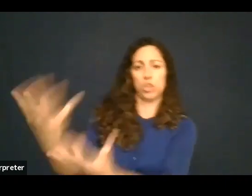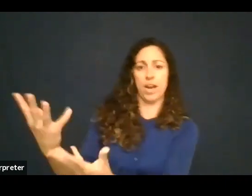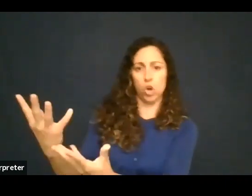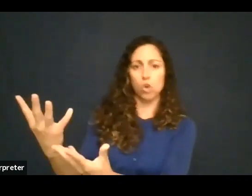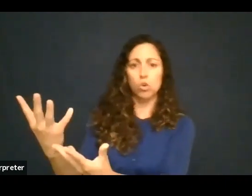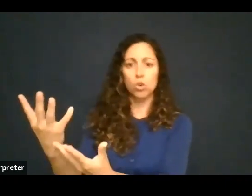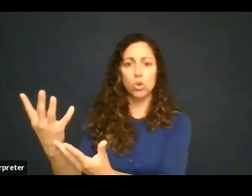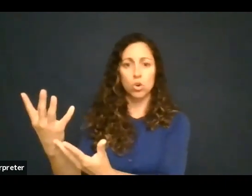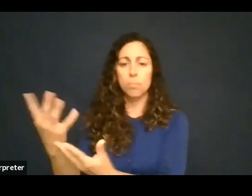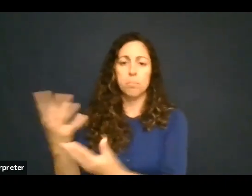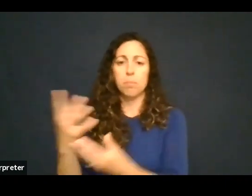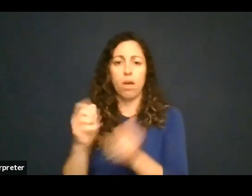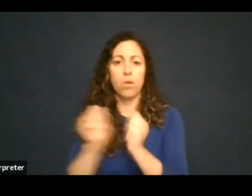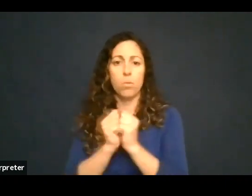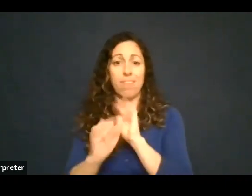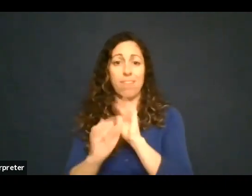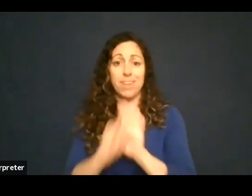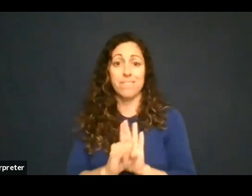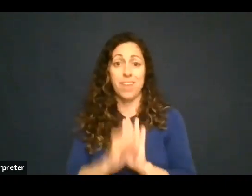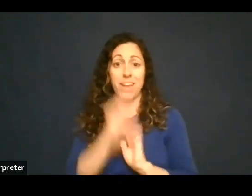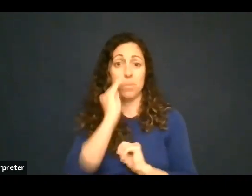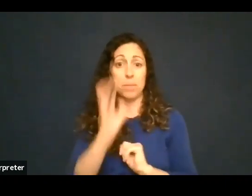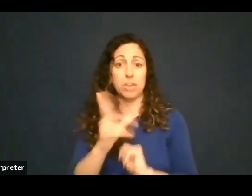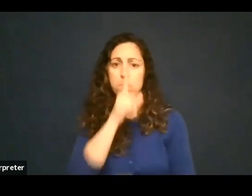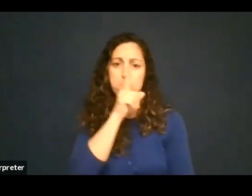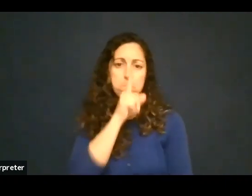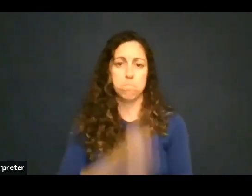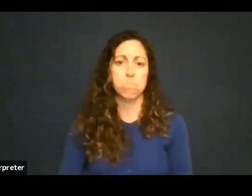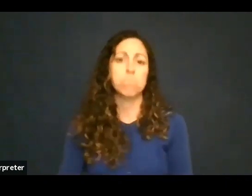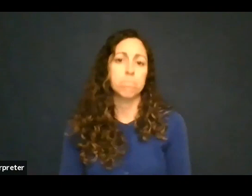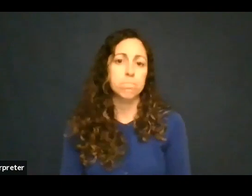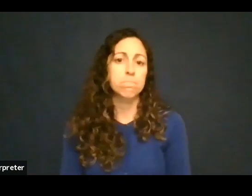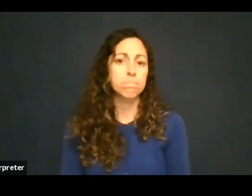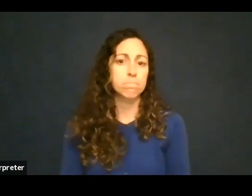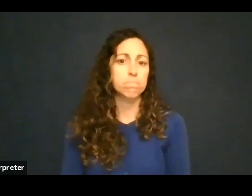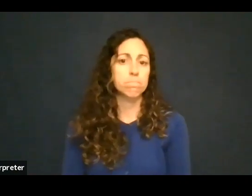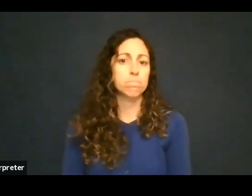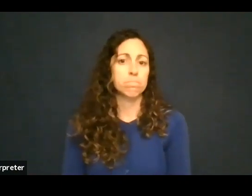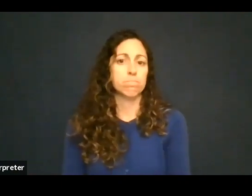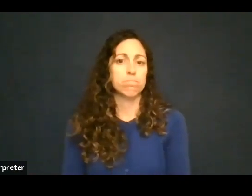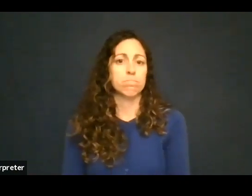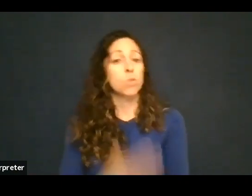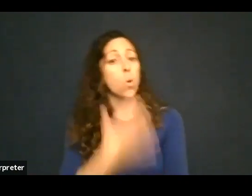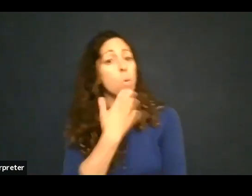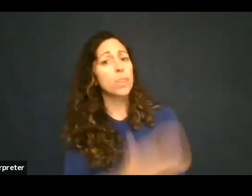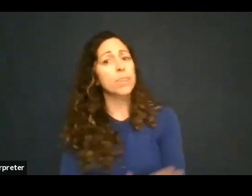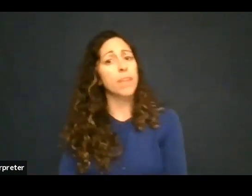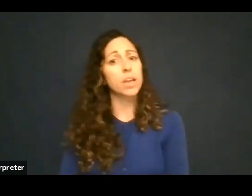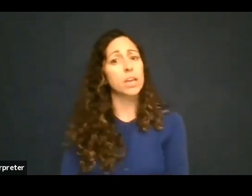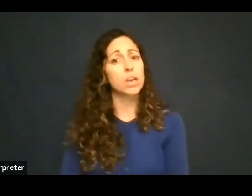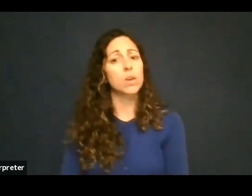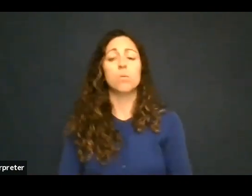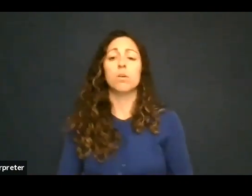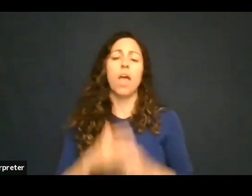these treatments and cures that we're all focused on. Thank you. And a corollary question to that from the participants